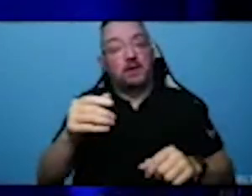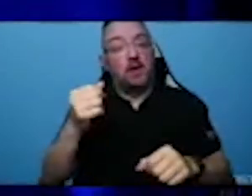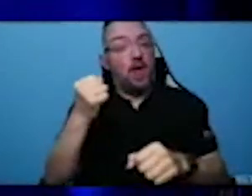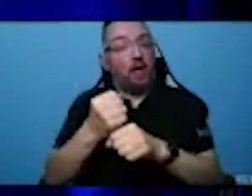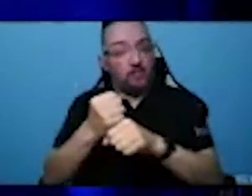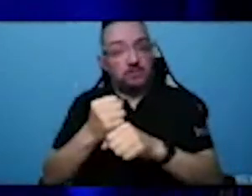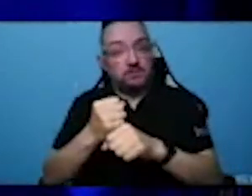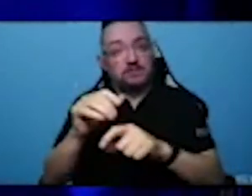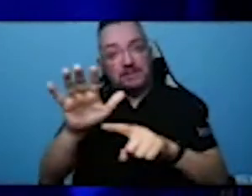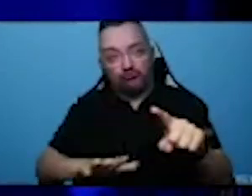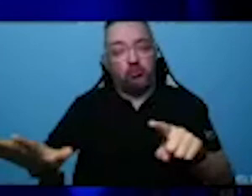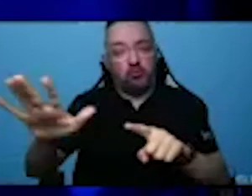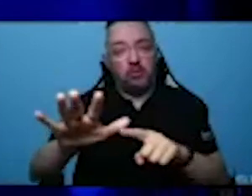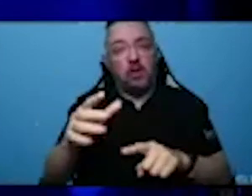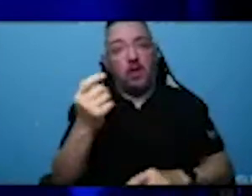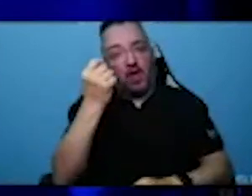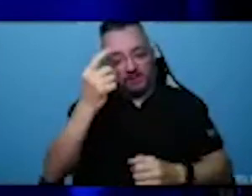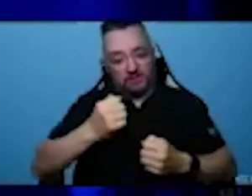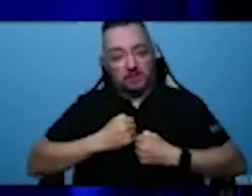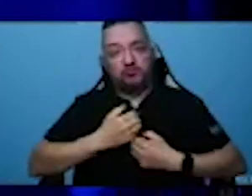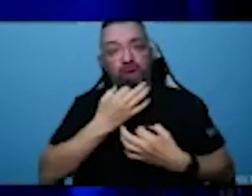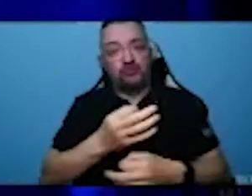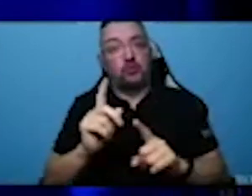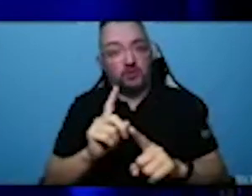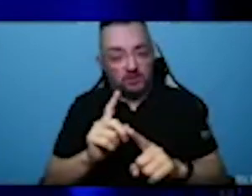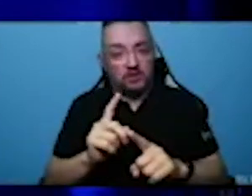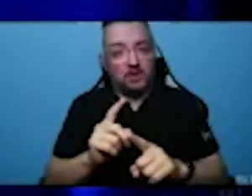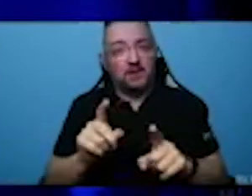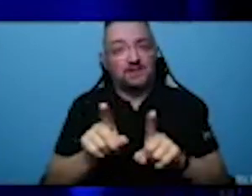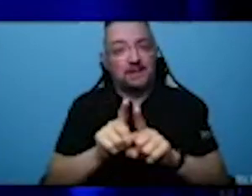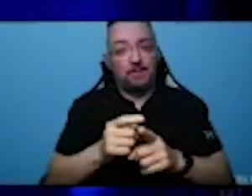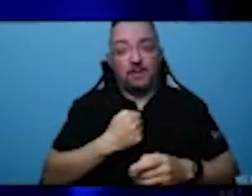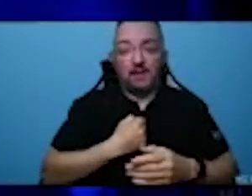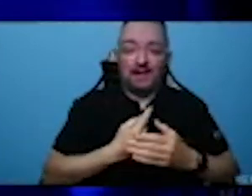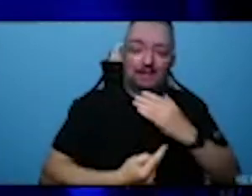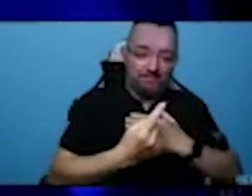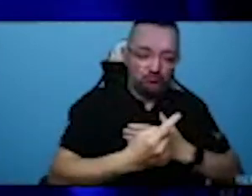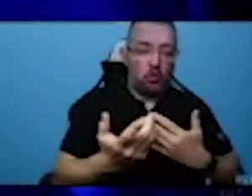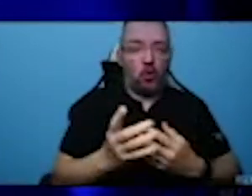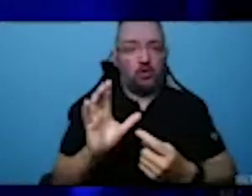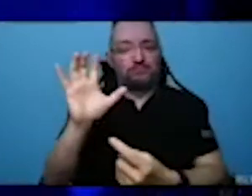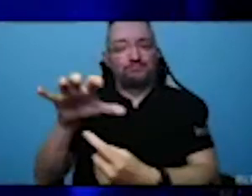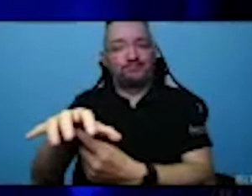but we also need to do that at the individual and institutional levels. And we need to communicate those risks.